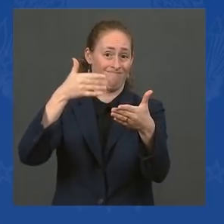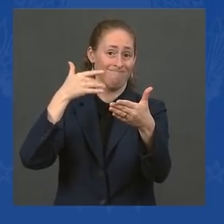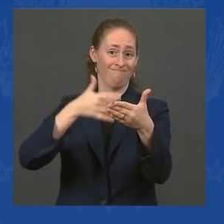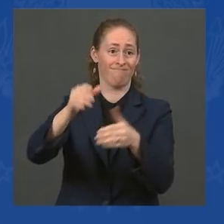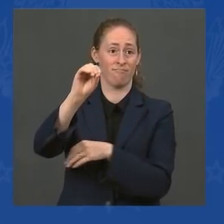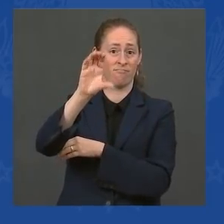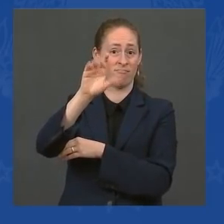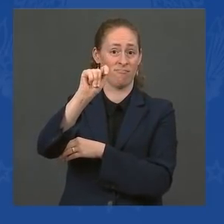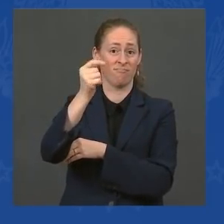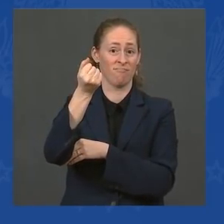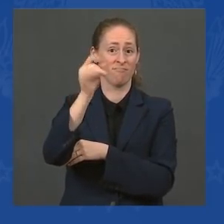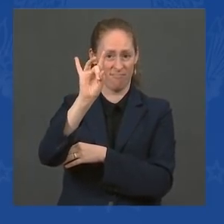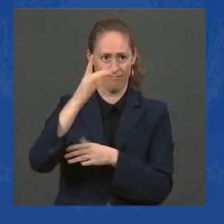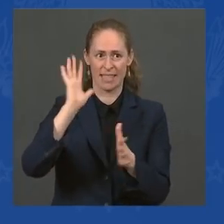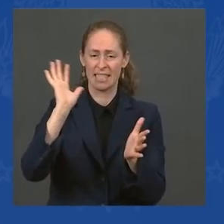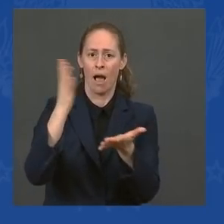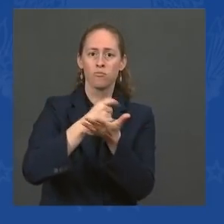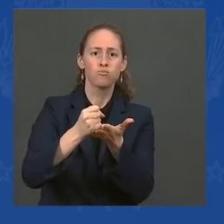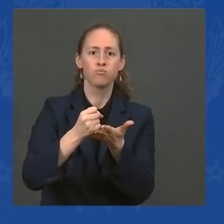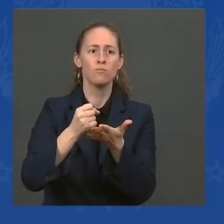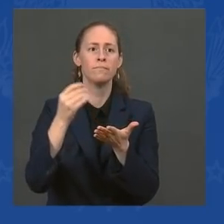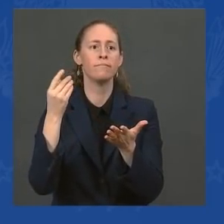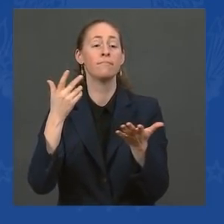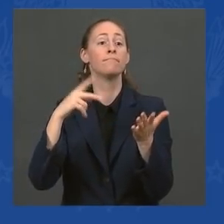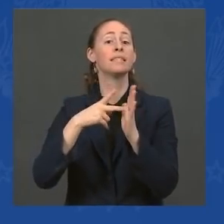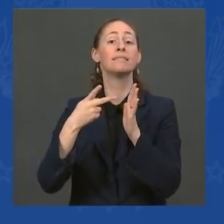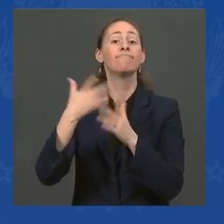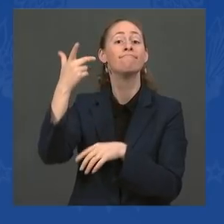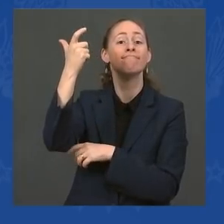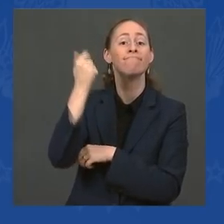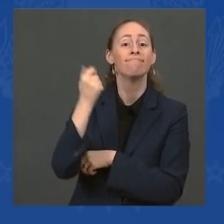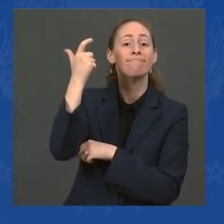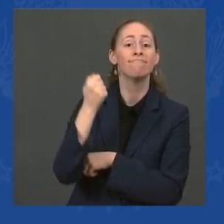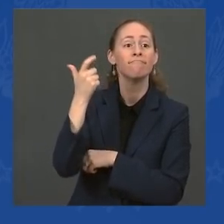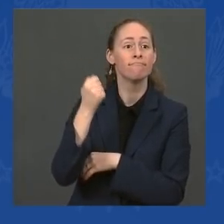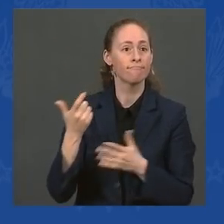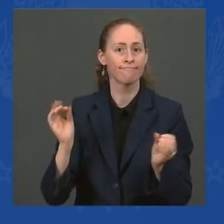means that Social Security benefits will stop, salaries to service members will stop,